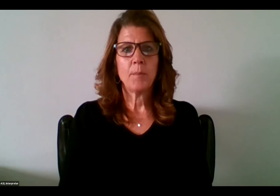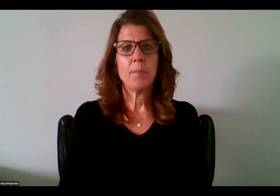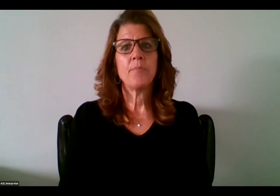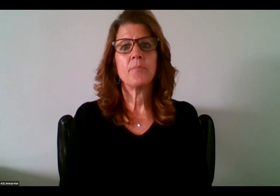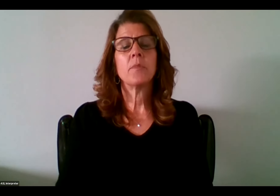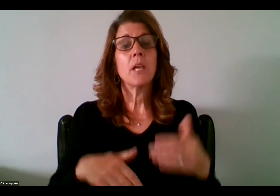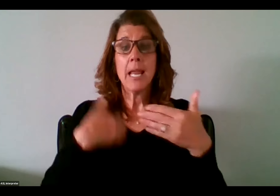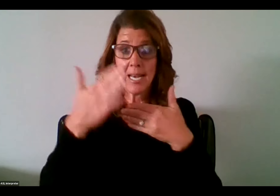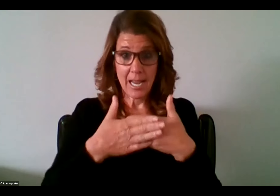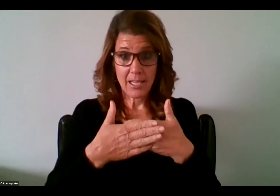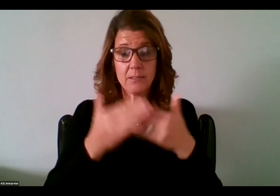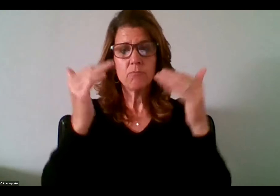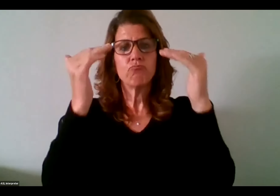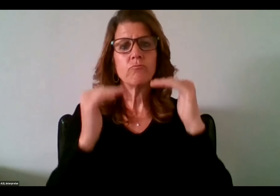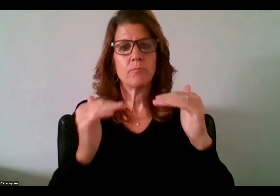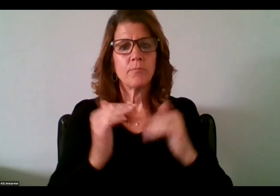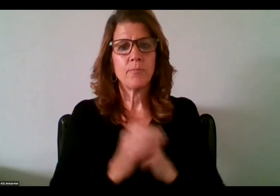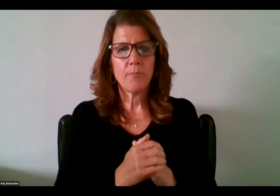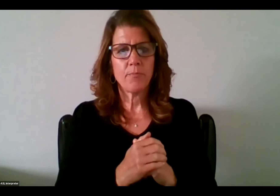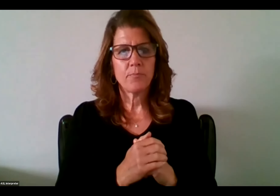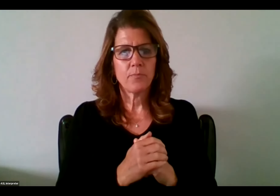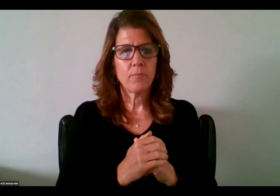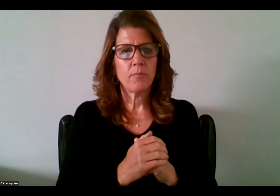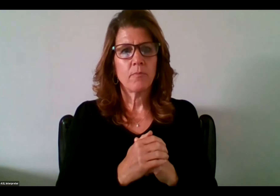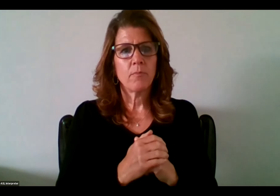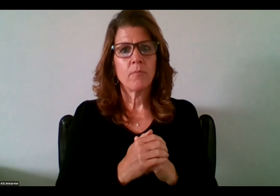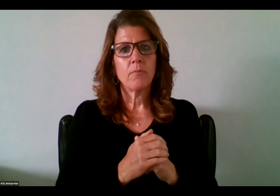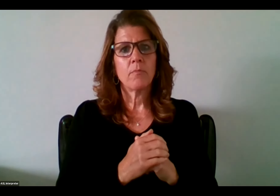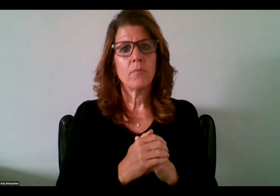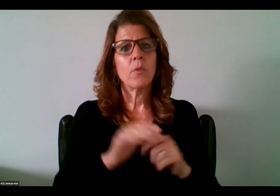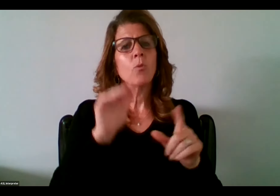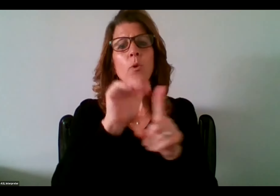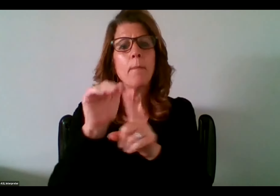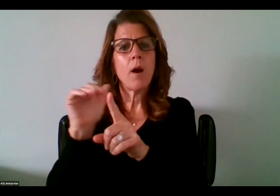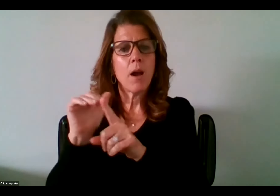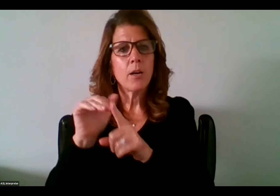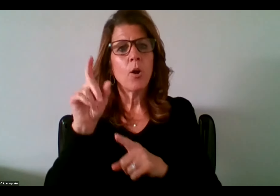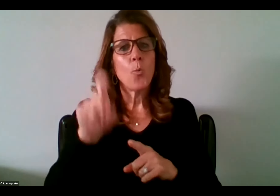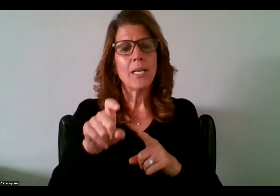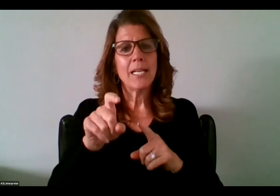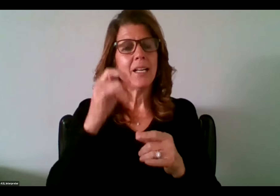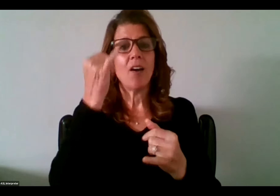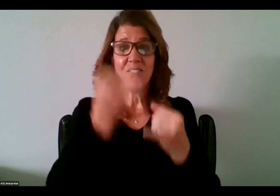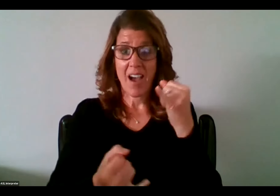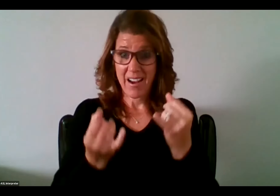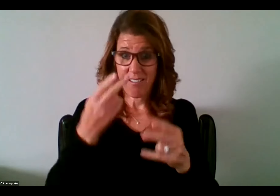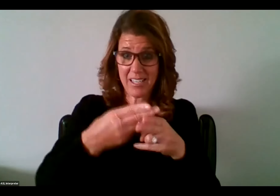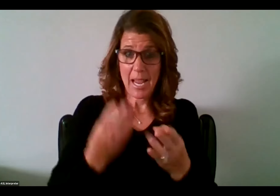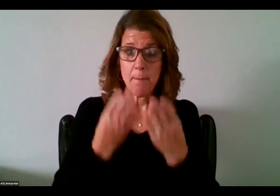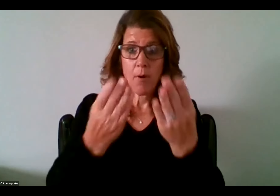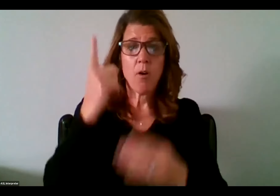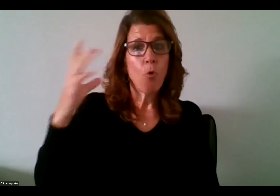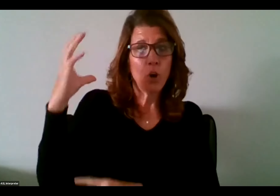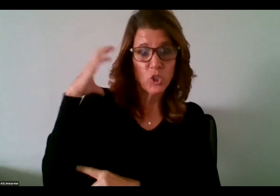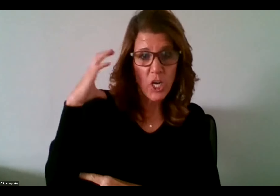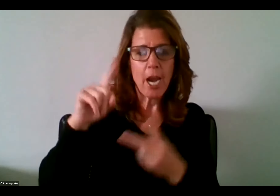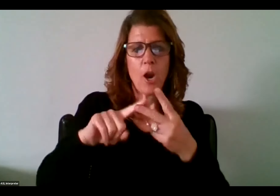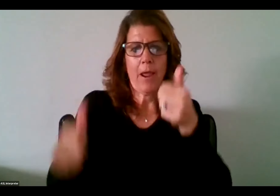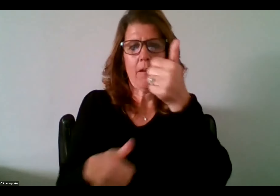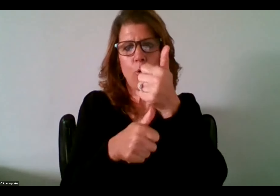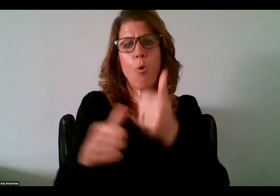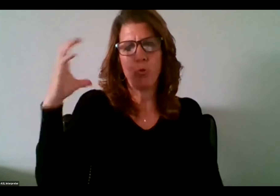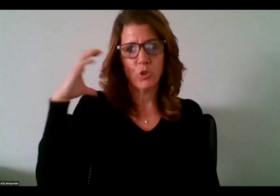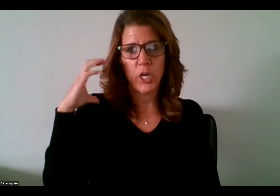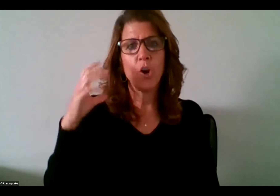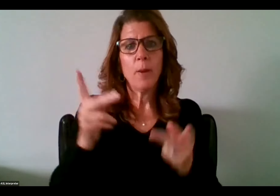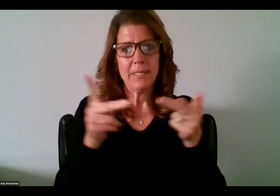Next just reminder we need final nomination for chair and cochair positions by the end